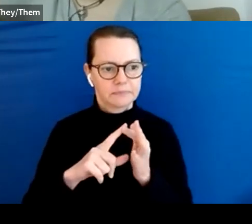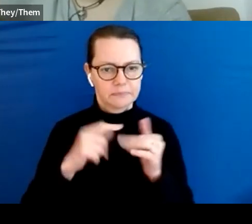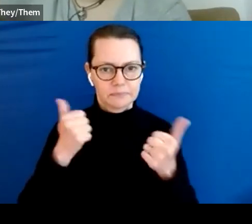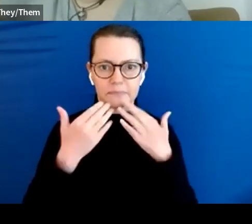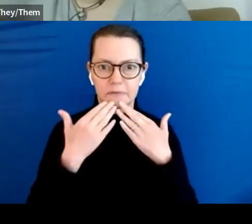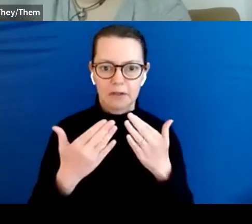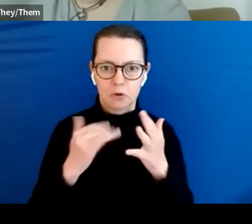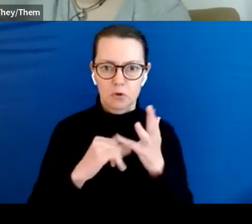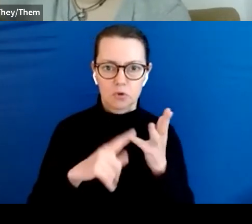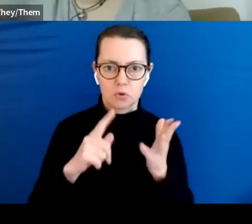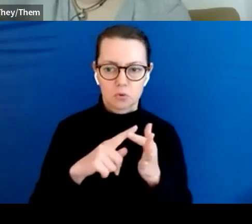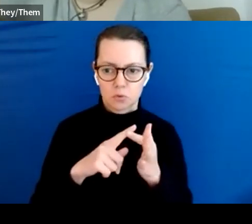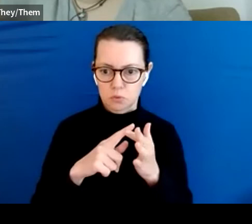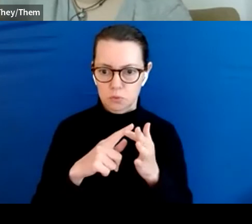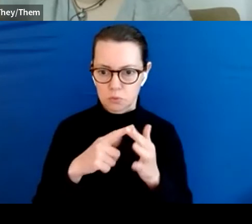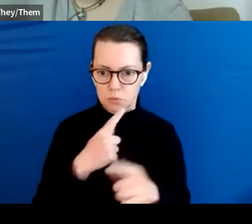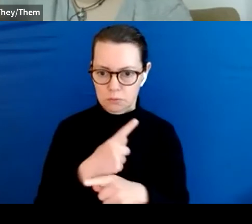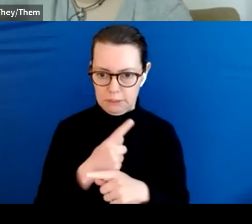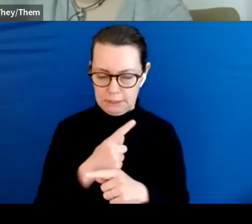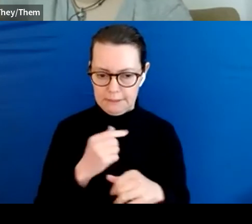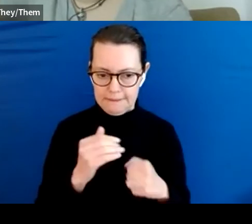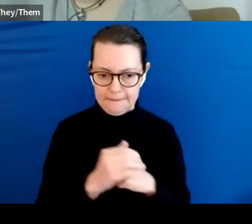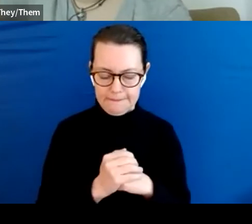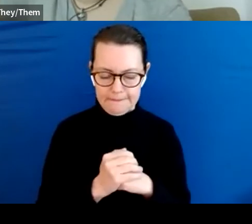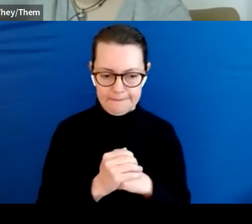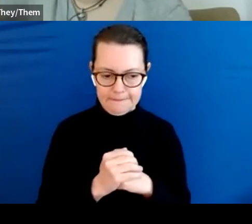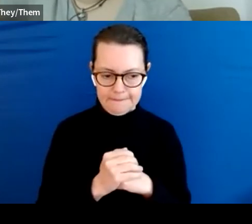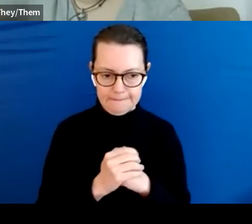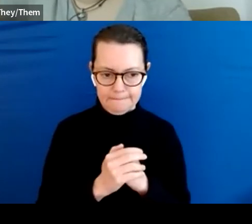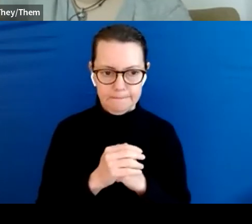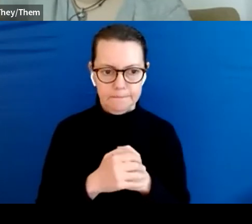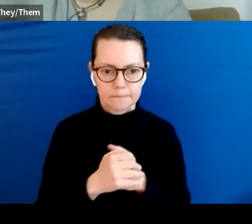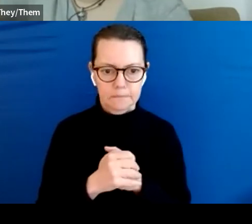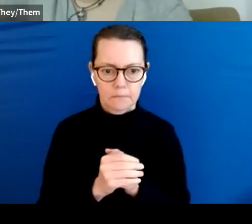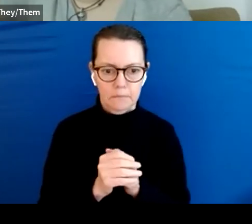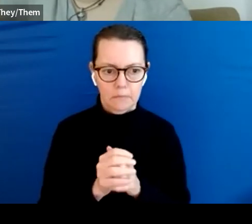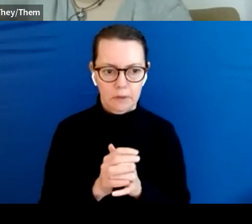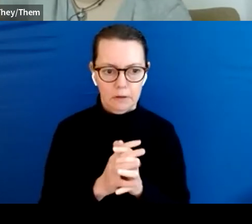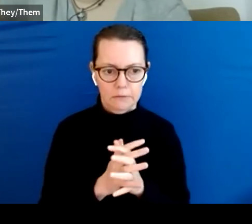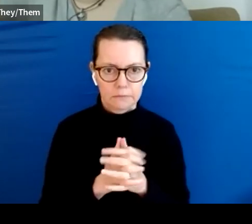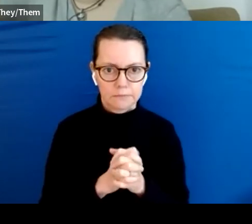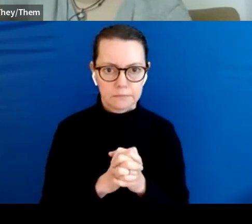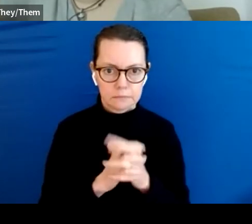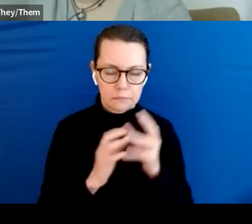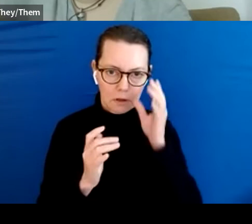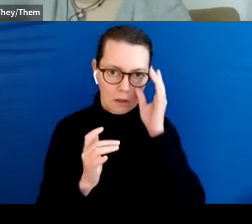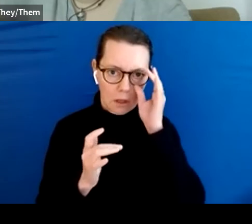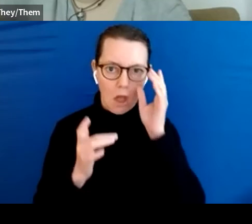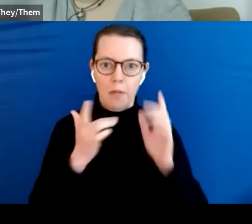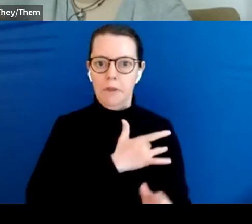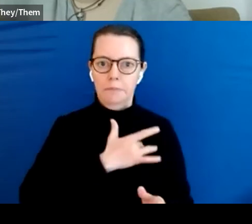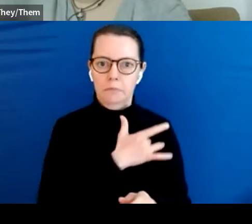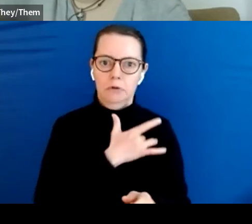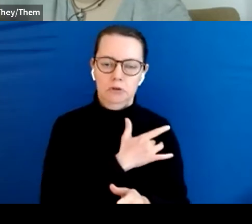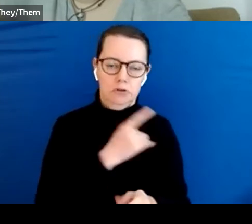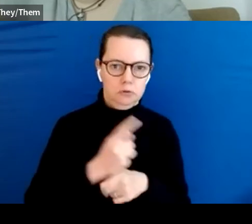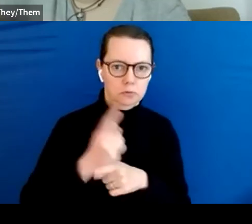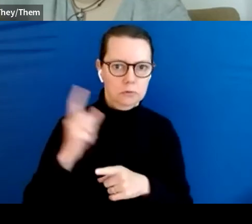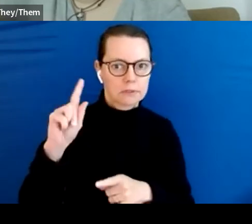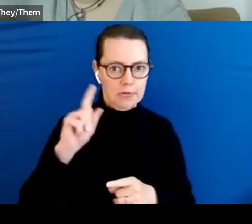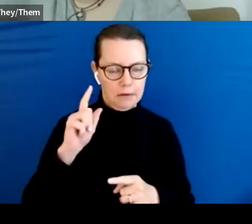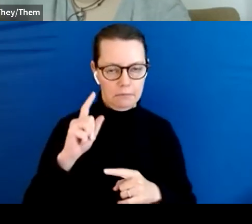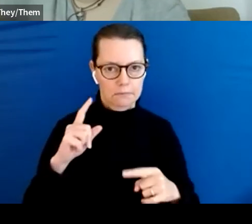Thank you so speaking, I just, um, I suppose. We were talking about carrying the emotional way to say.